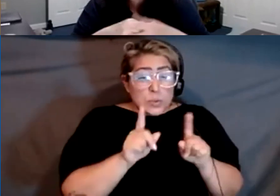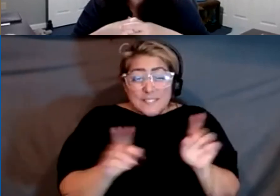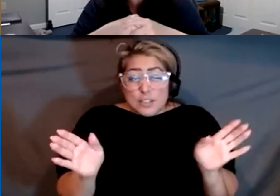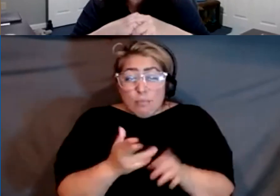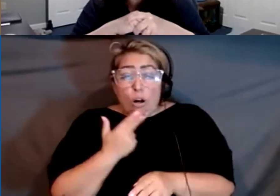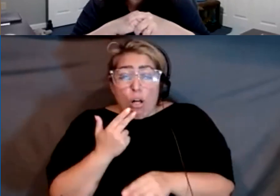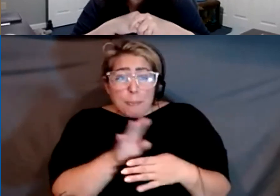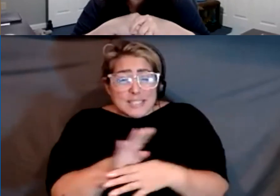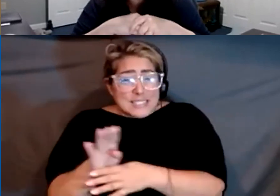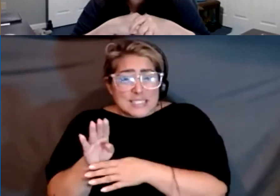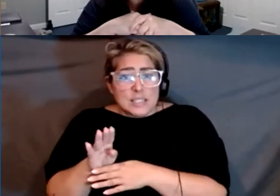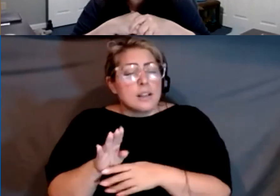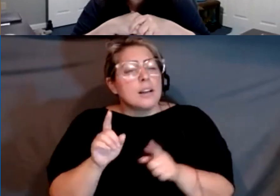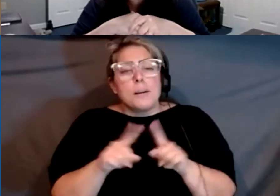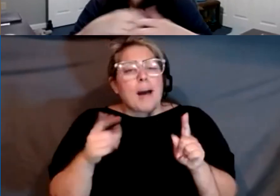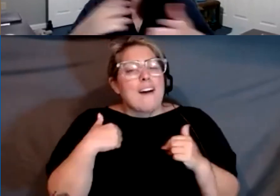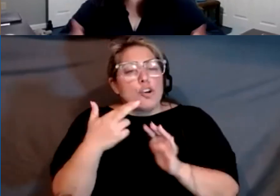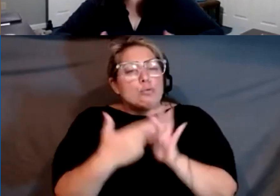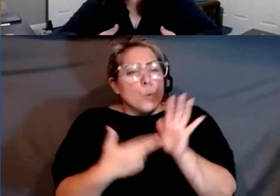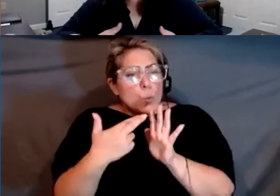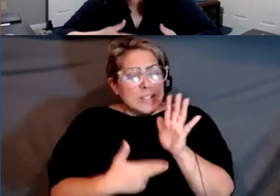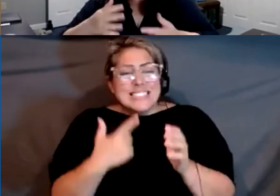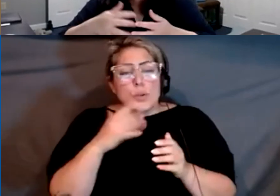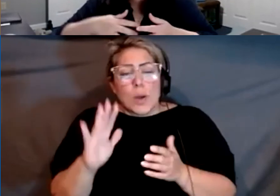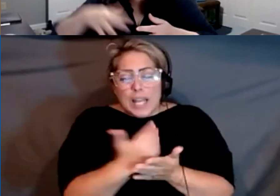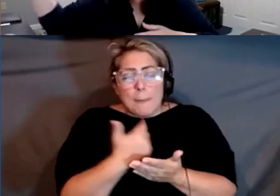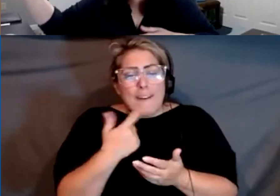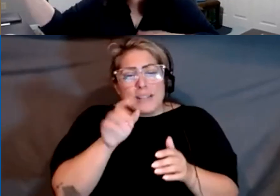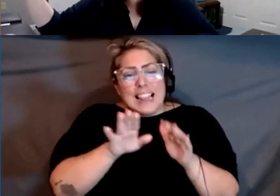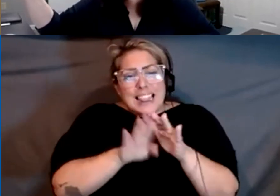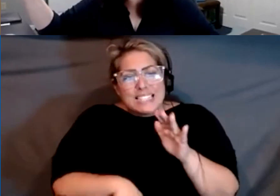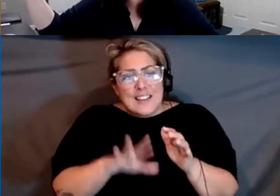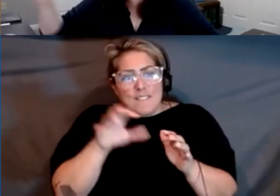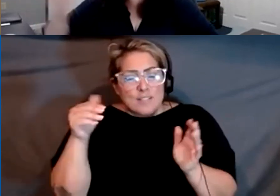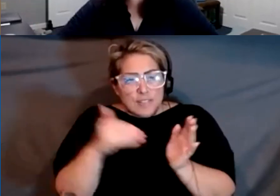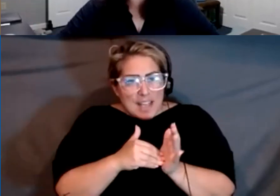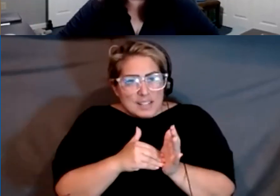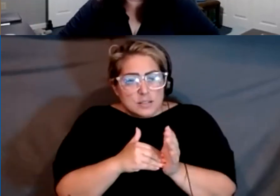income had to be less than 500,000 so that cut off every business whose revenue was over that. We were able to get some of